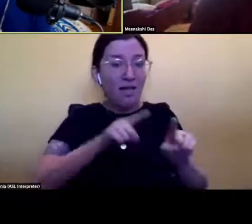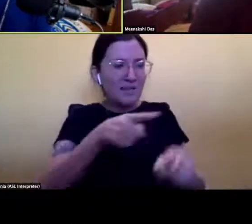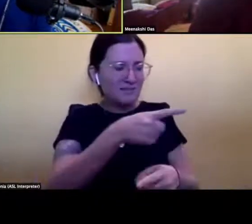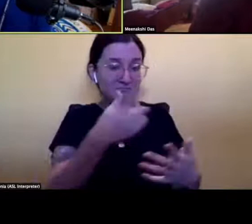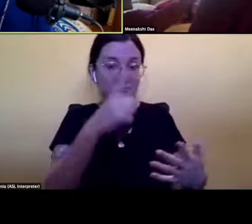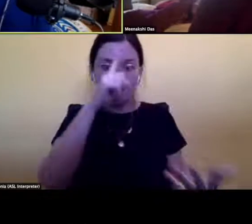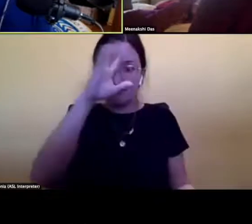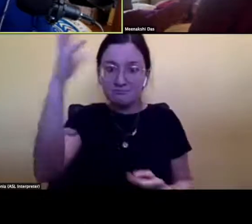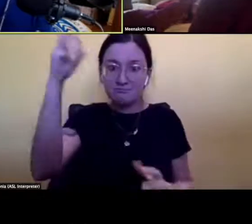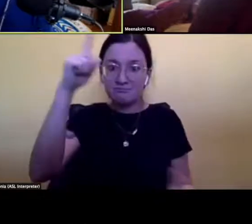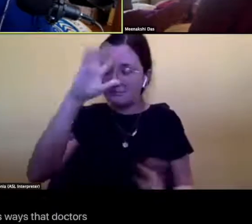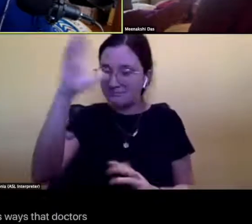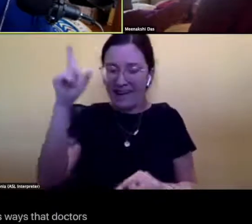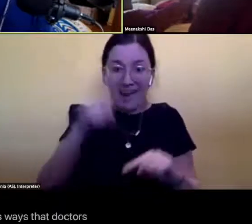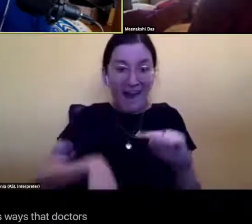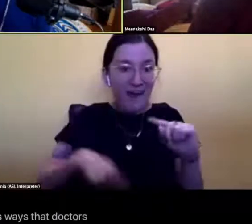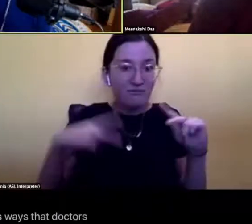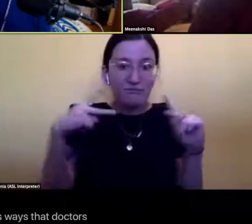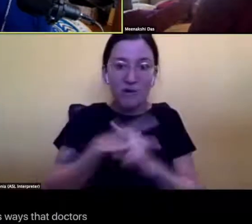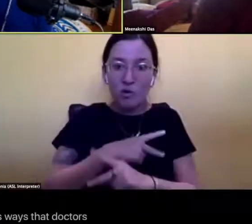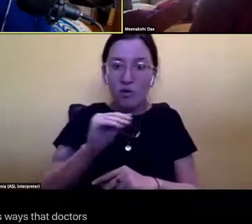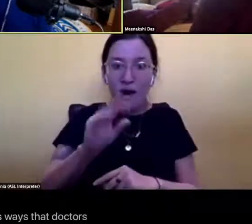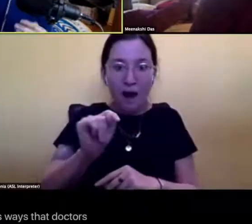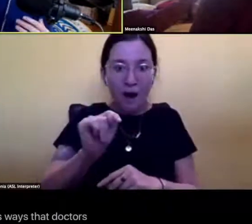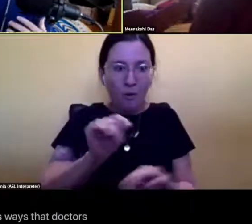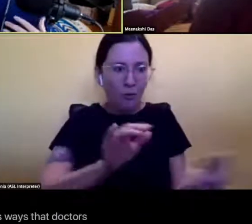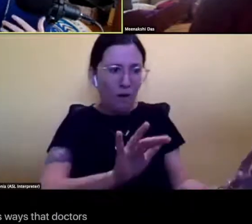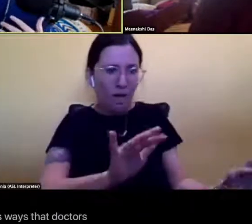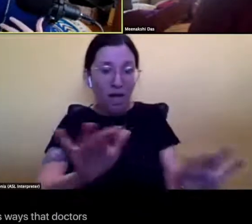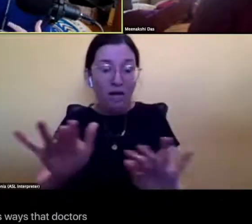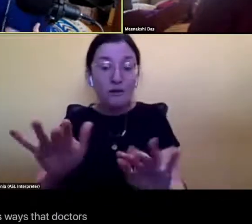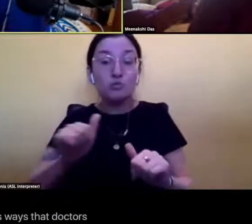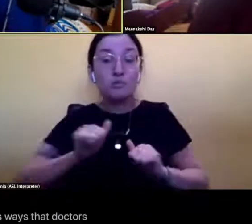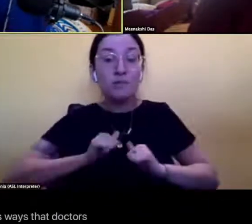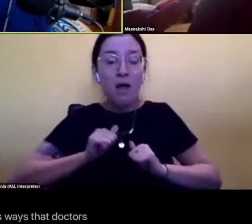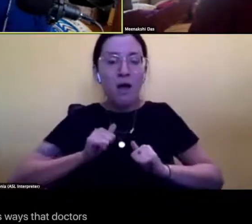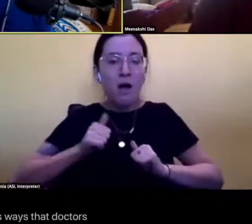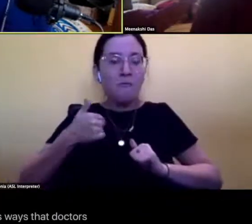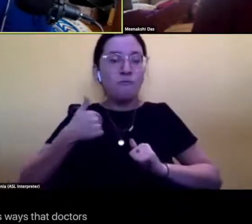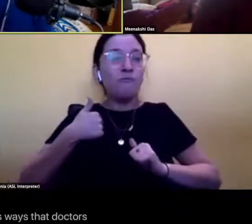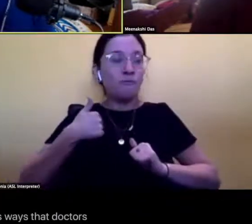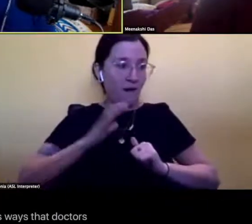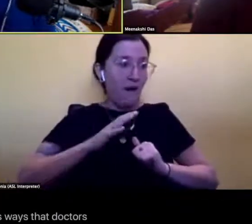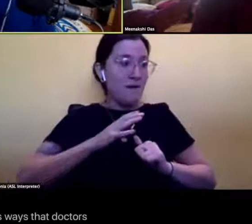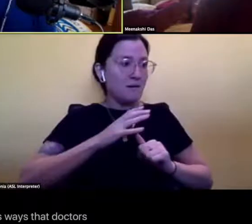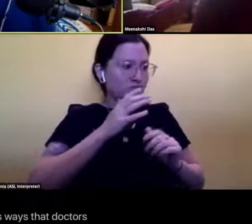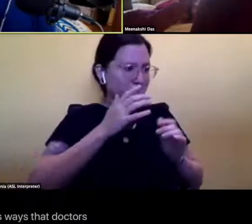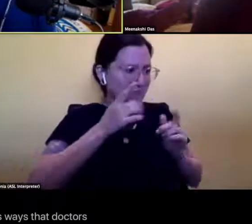for me as I was simultaneously going through the process of getting my diagnosis, I was also